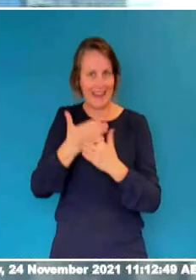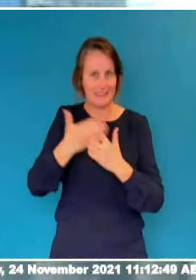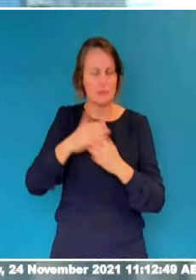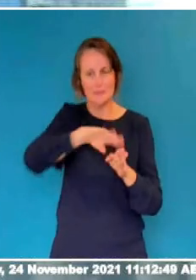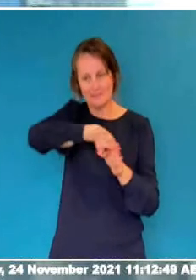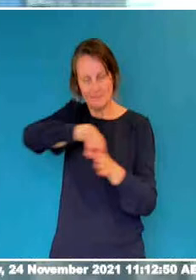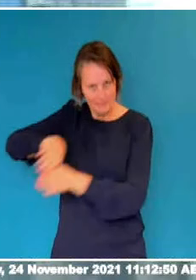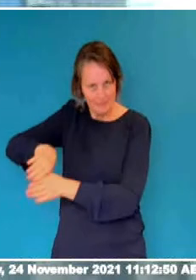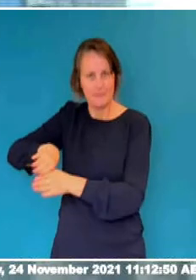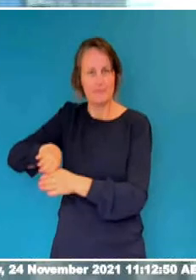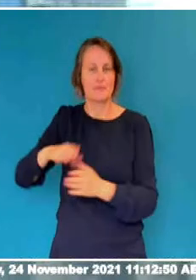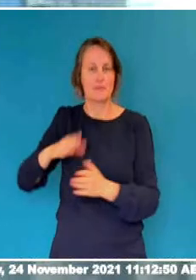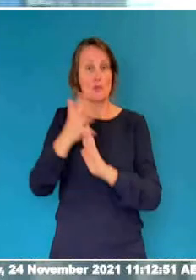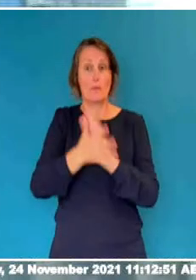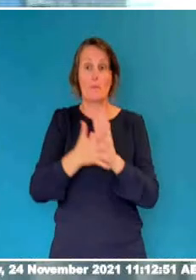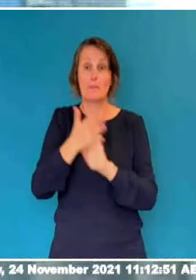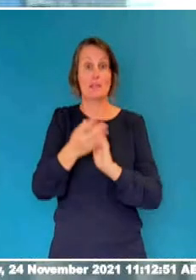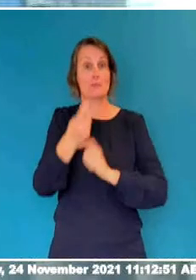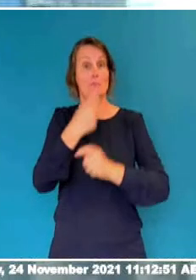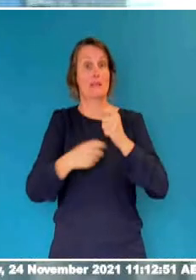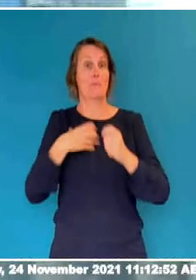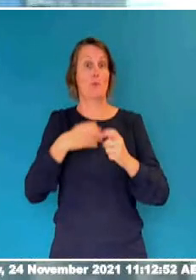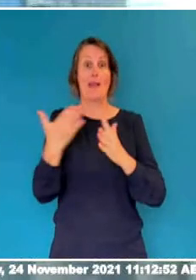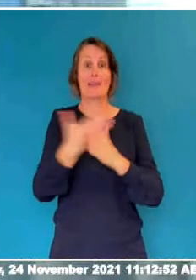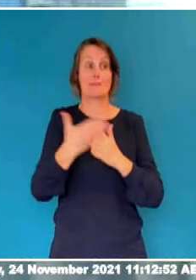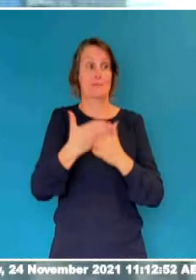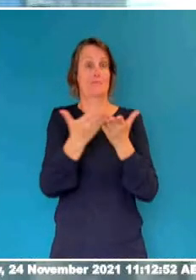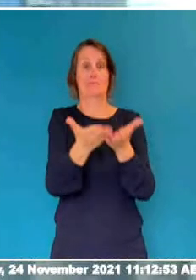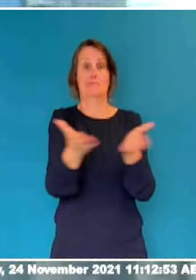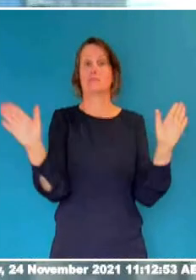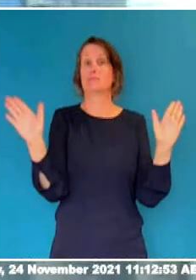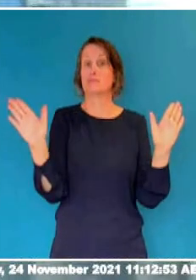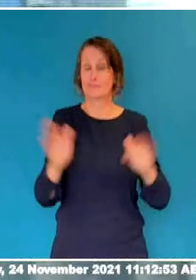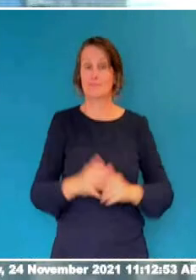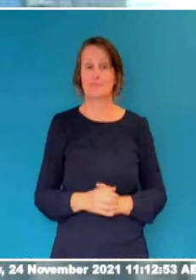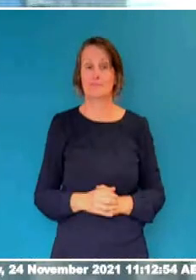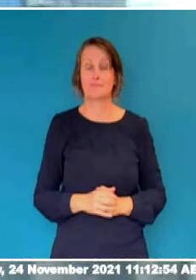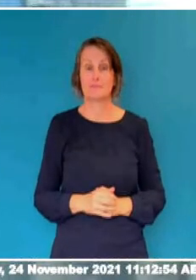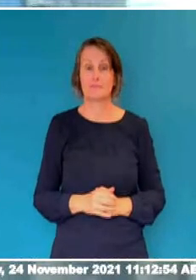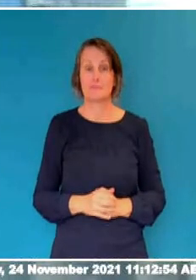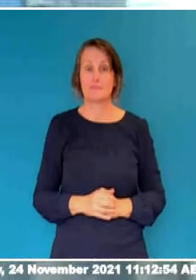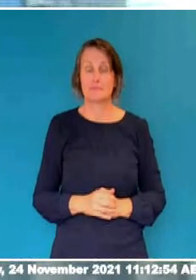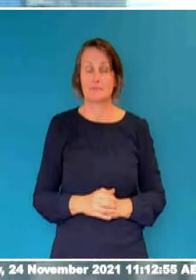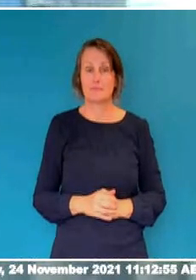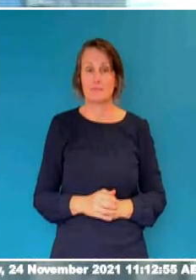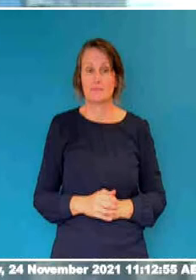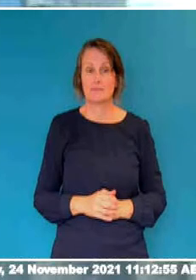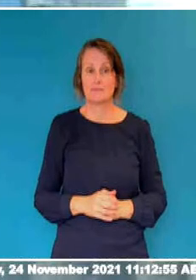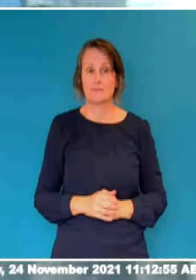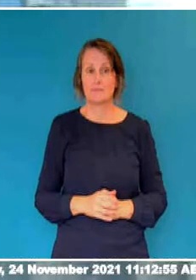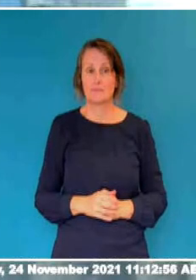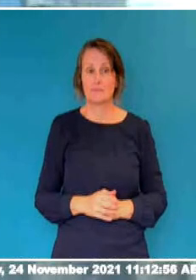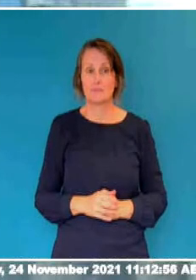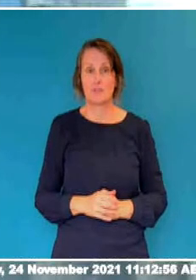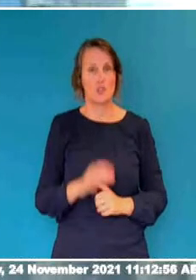We've been looking at things from a more enterprise level approach rather than looking for employees or individual request adjustments.